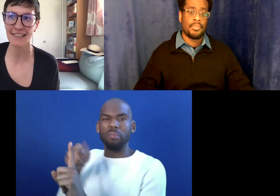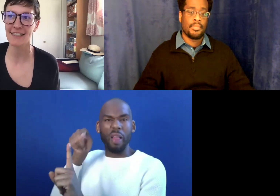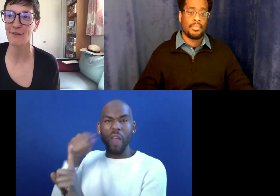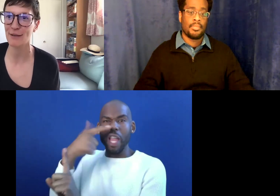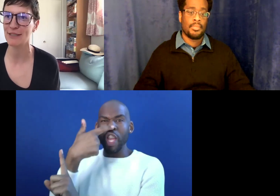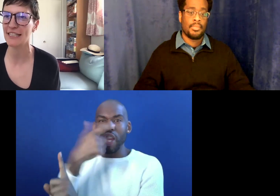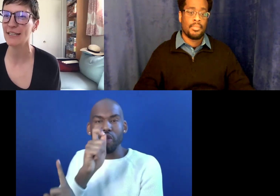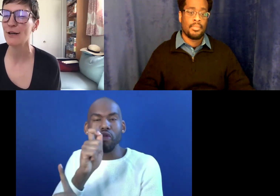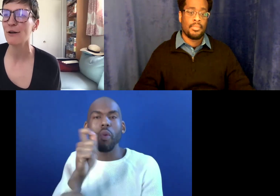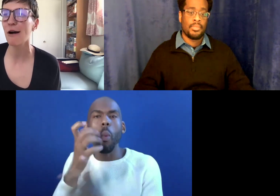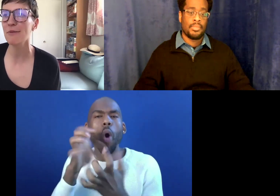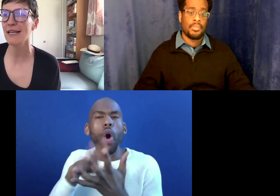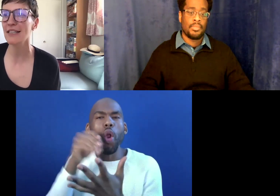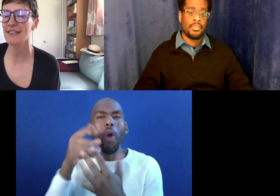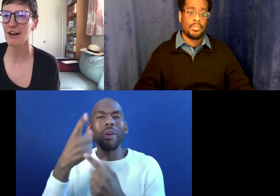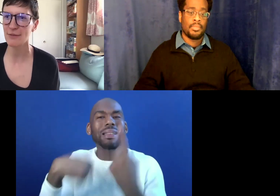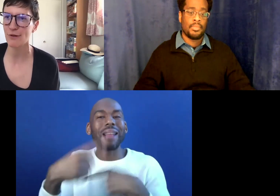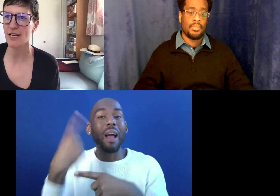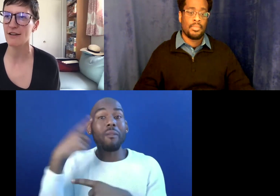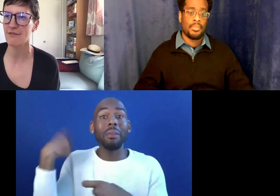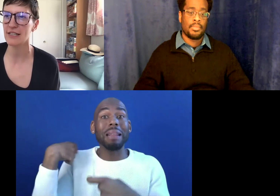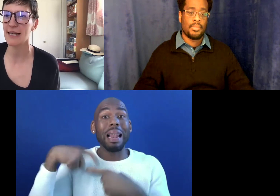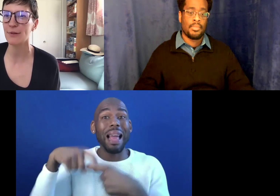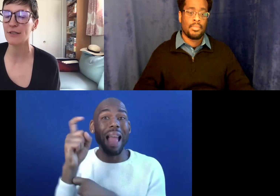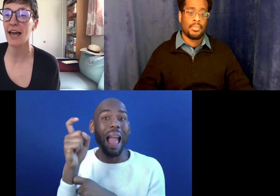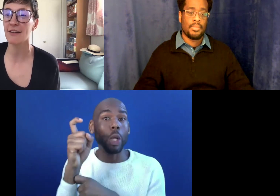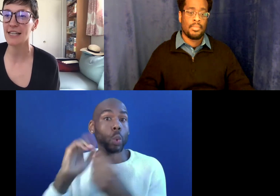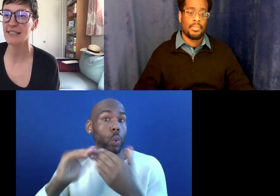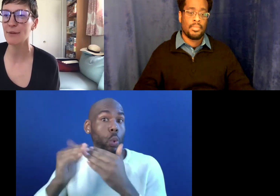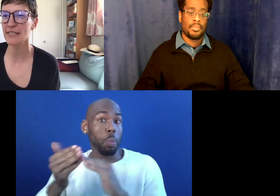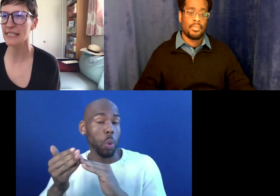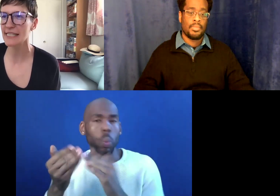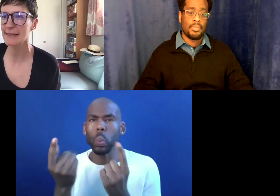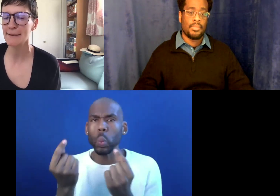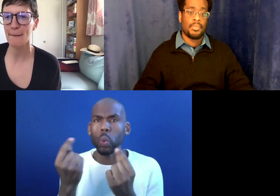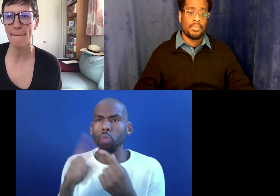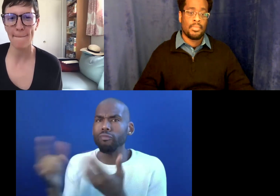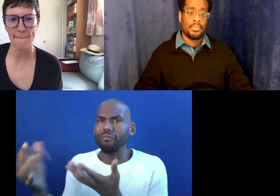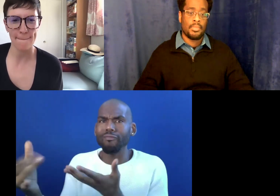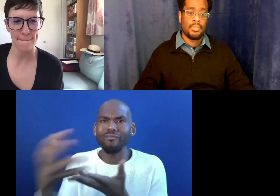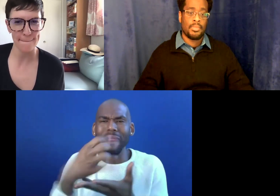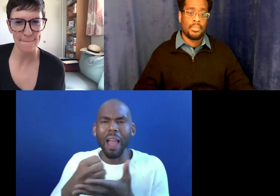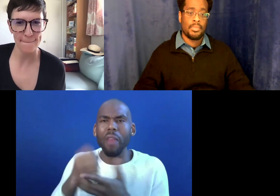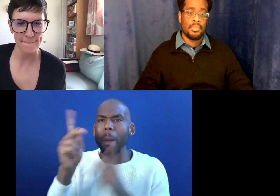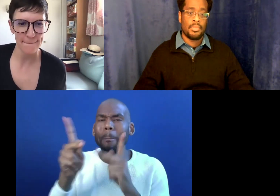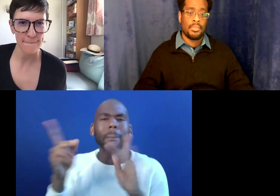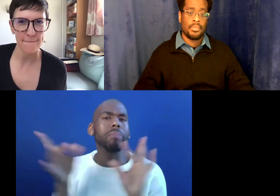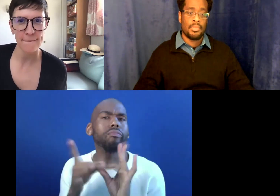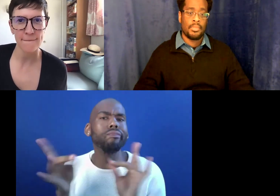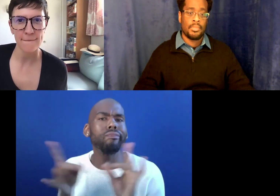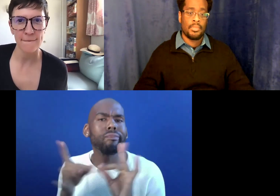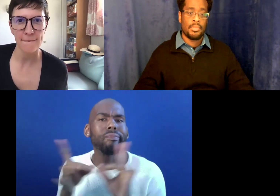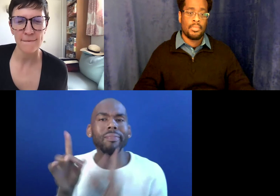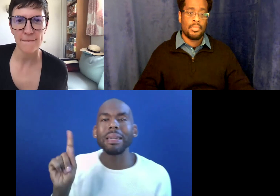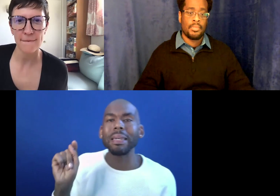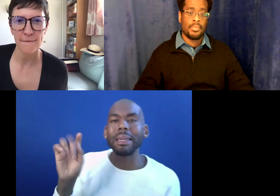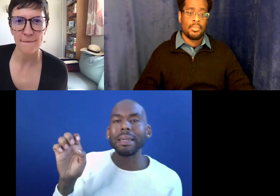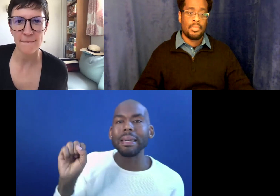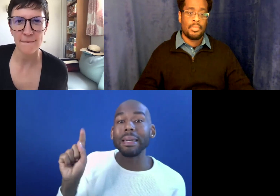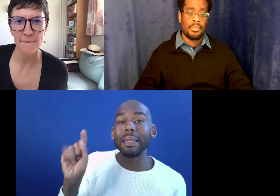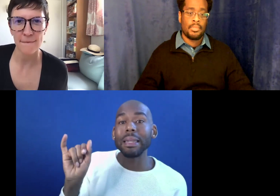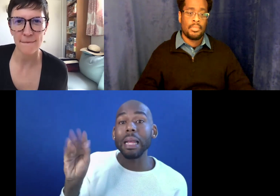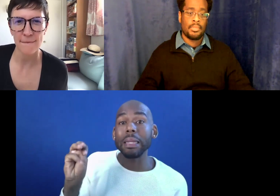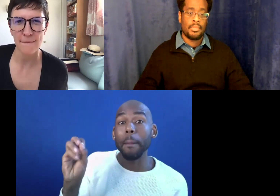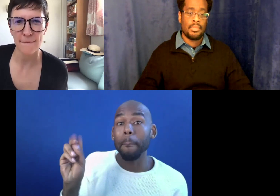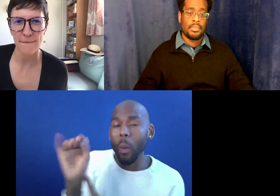deaf community what would be a good starting point for example gathering testimonies